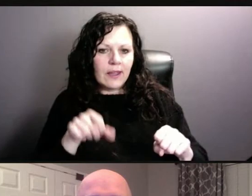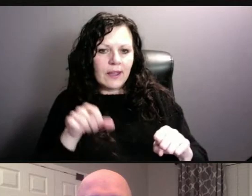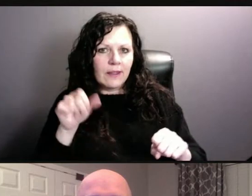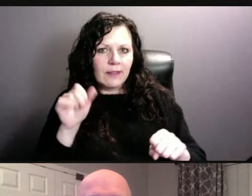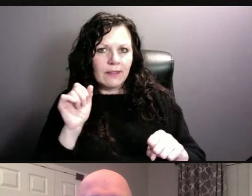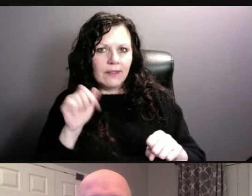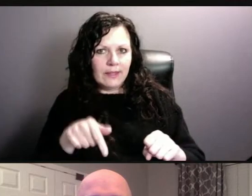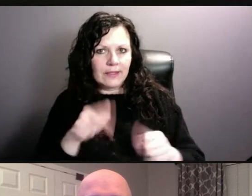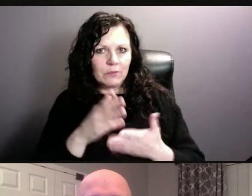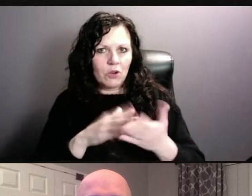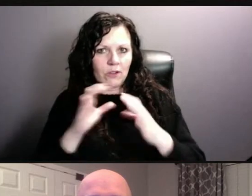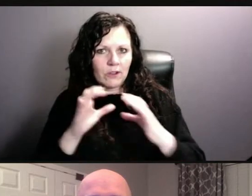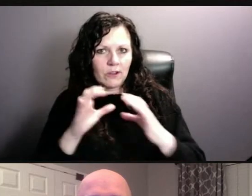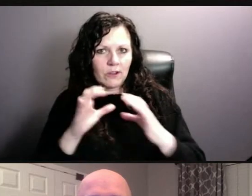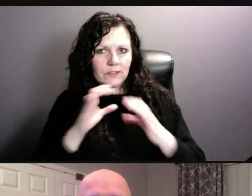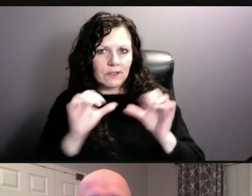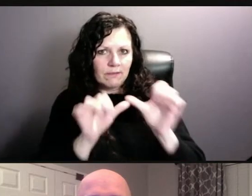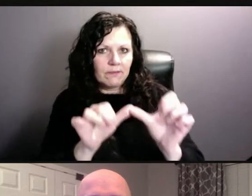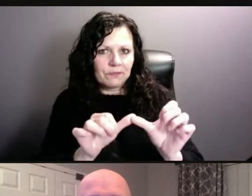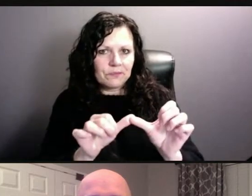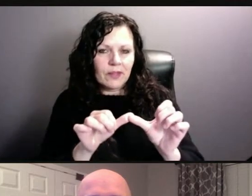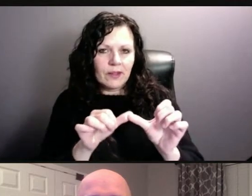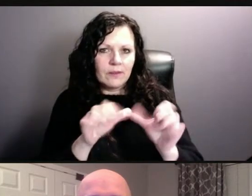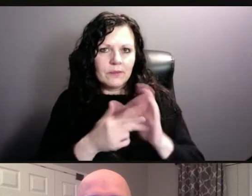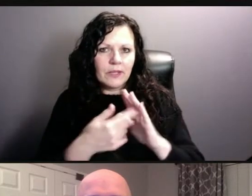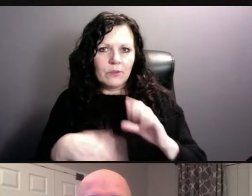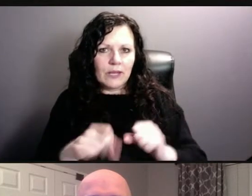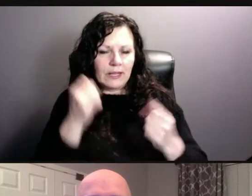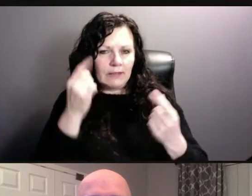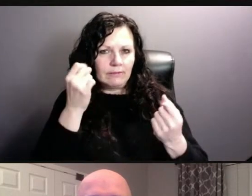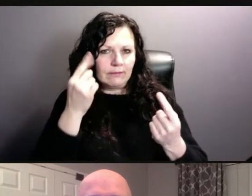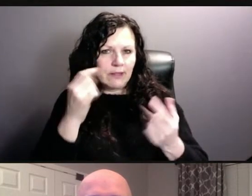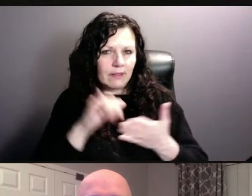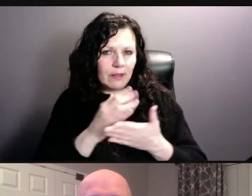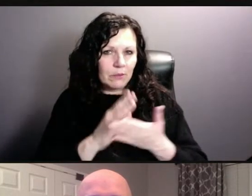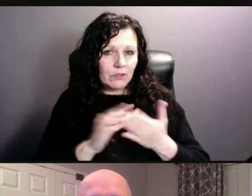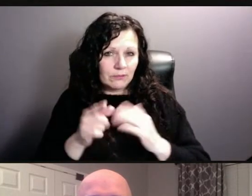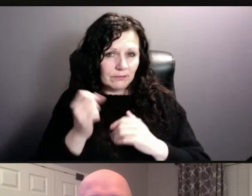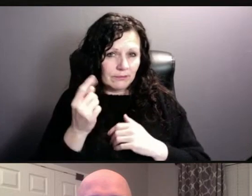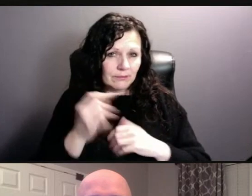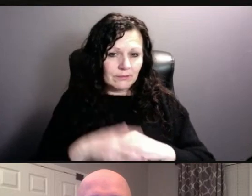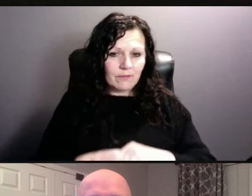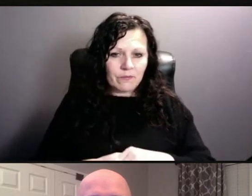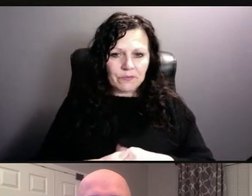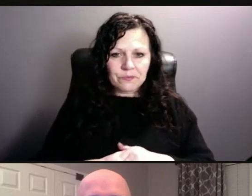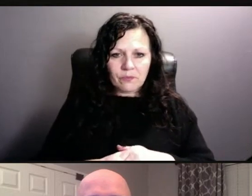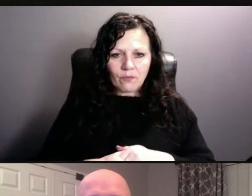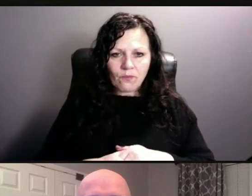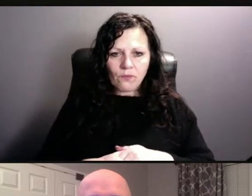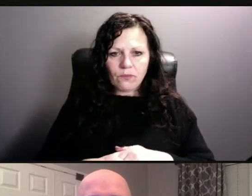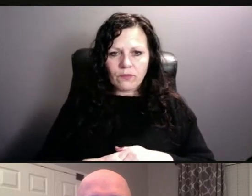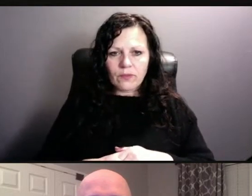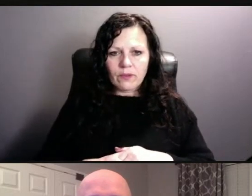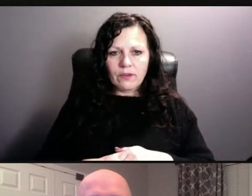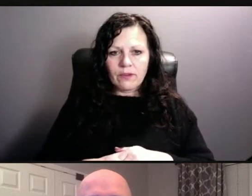SO AS WE AS WE MOVE FORWARD, CAN THIS COME BACK?